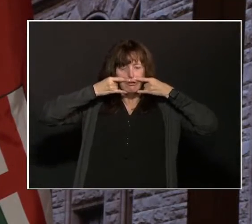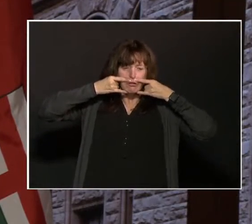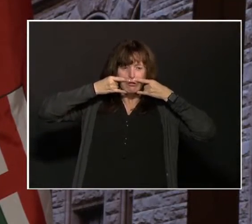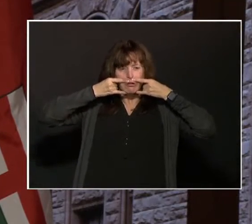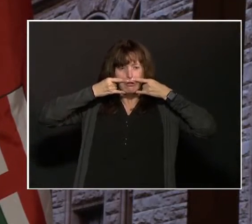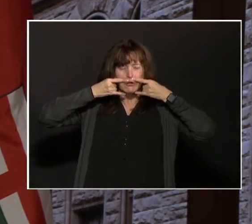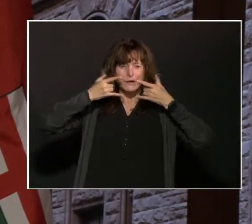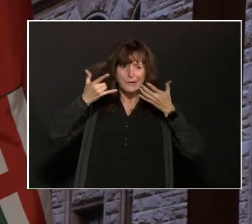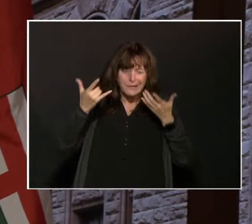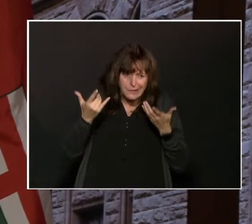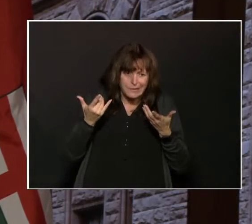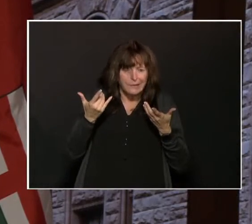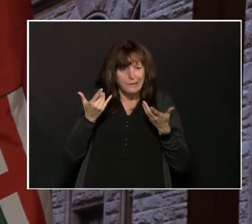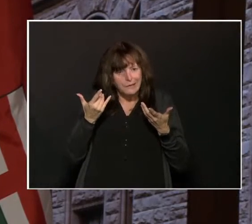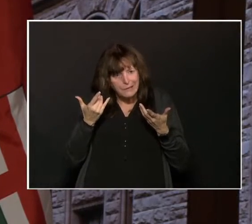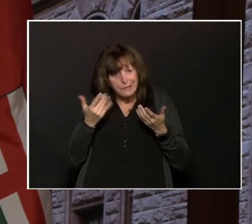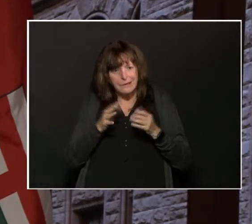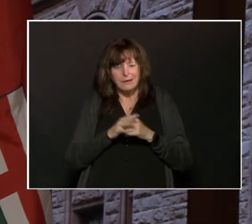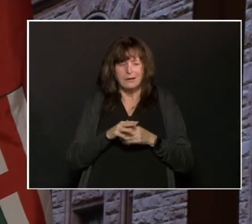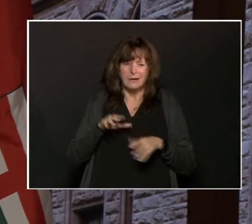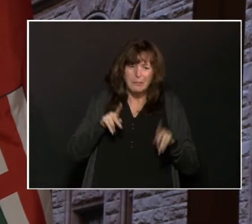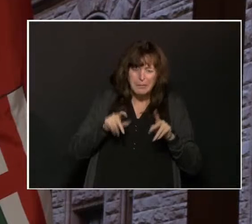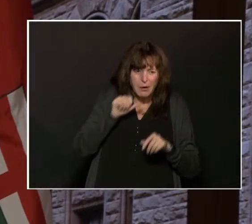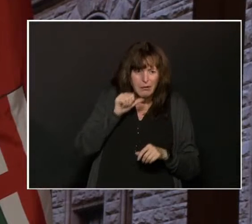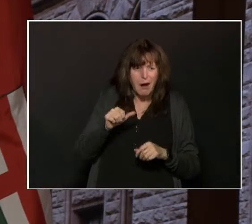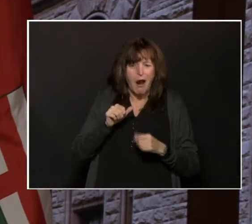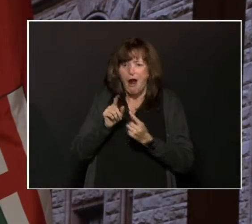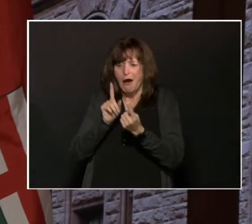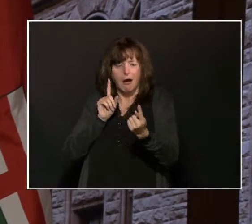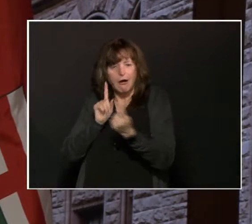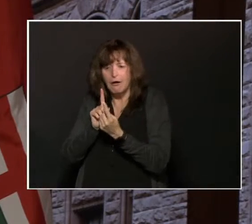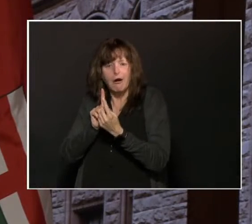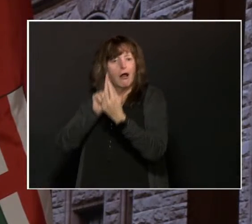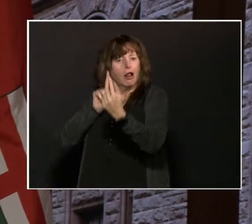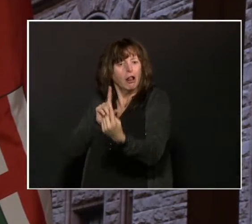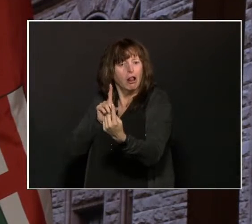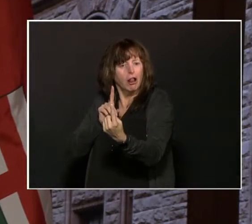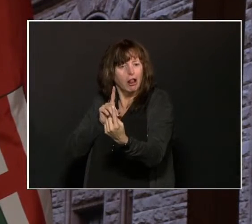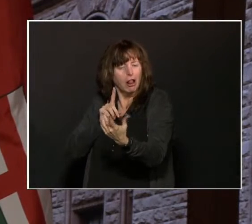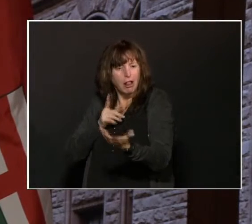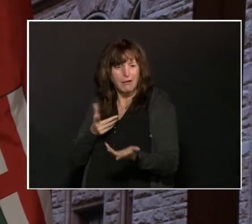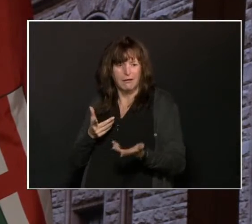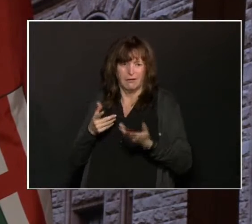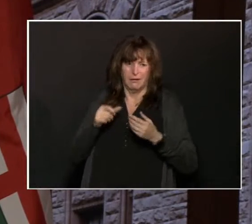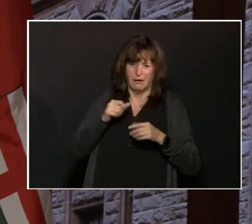REALLY CRITICAL TO NOTE THAT THE DURATION REALLY CRITICAL TO NOTE THAT THE DURATION LOCKDOWN